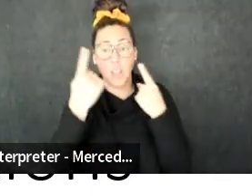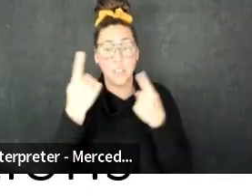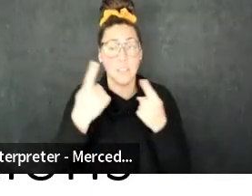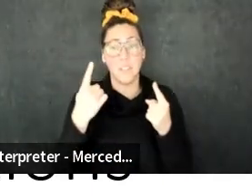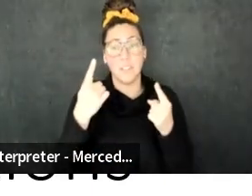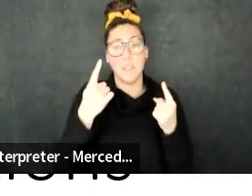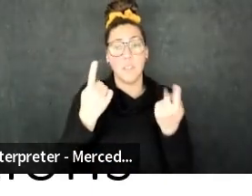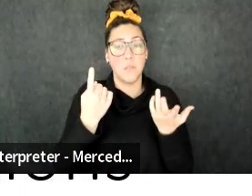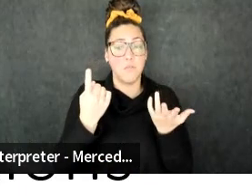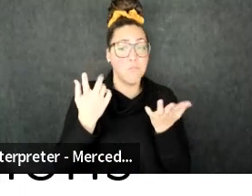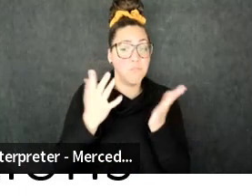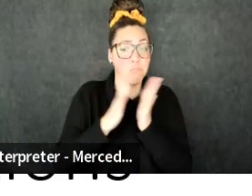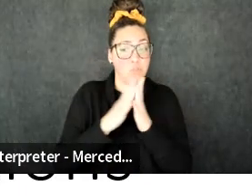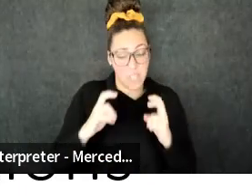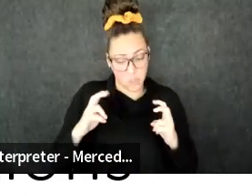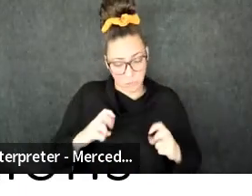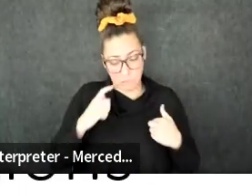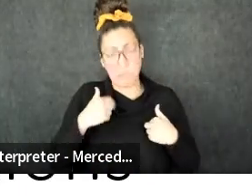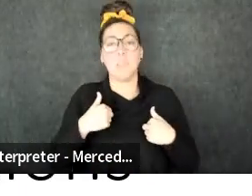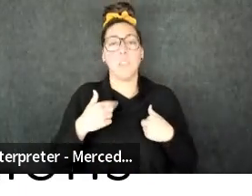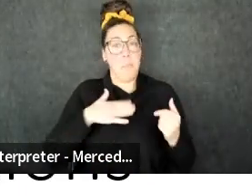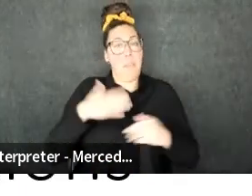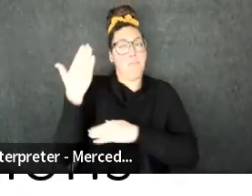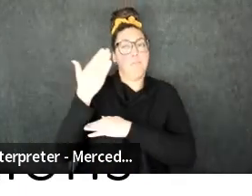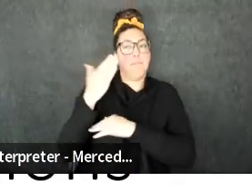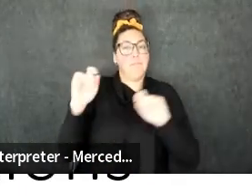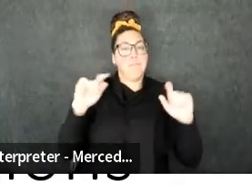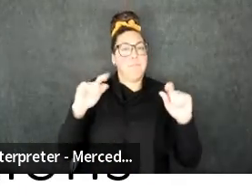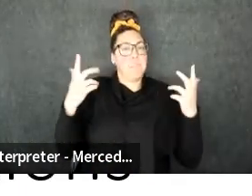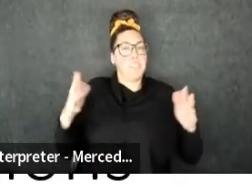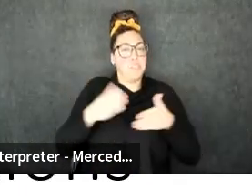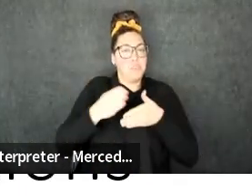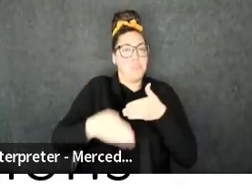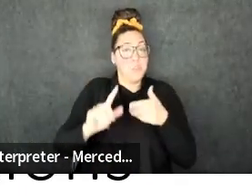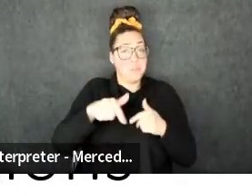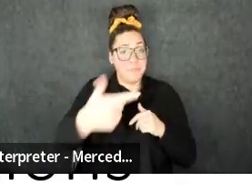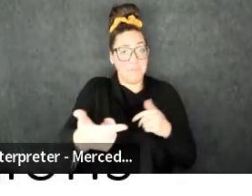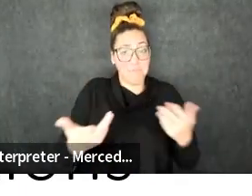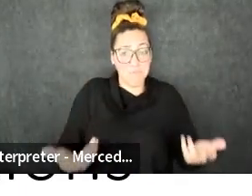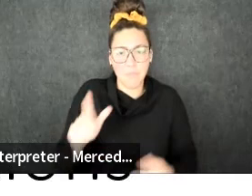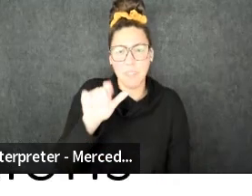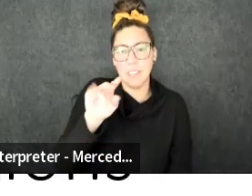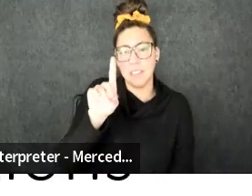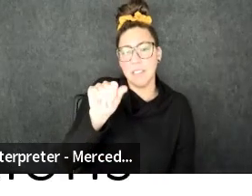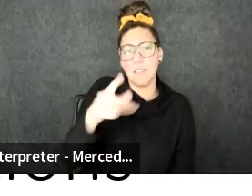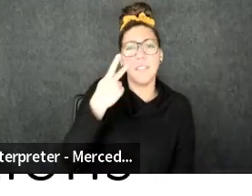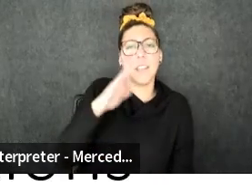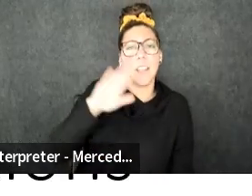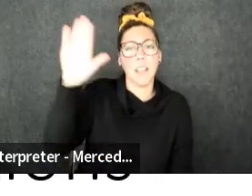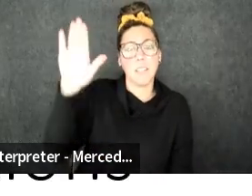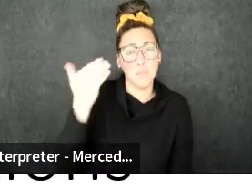that pretty much concludes my presentation lends ice to your hand as raised. Go ahead.